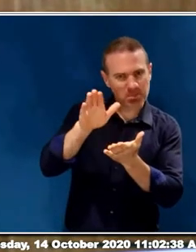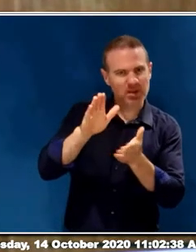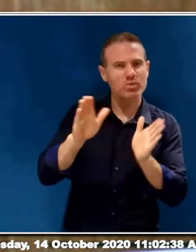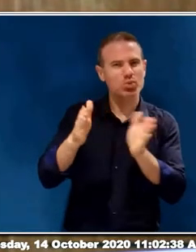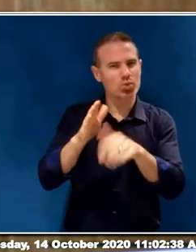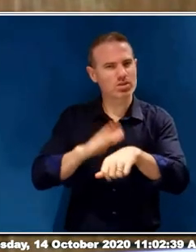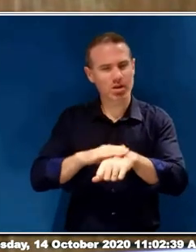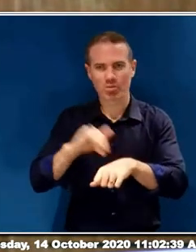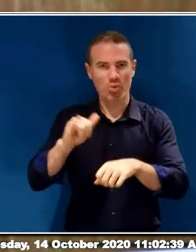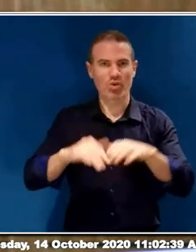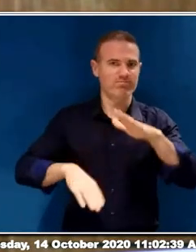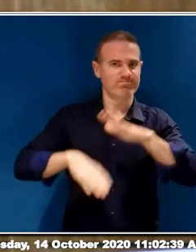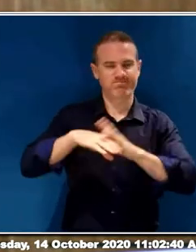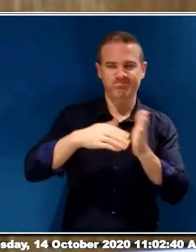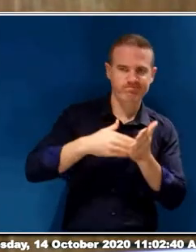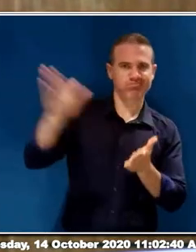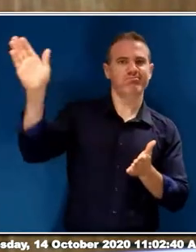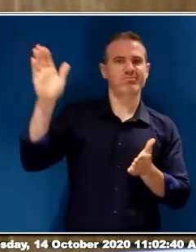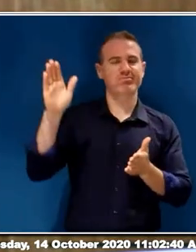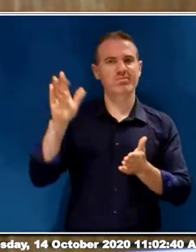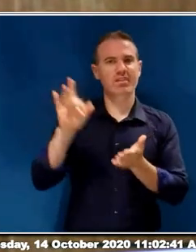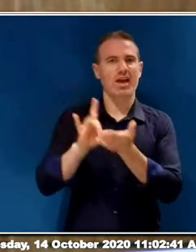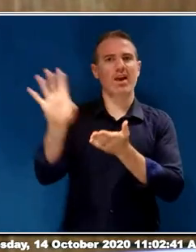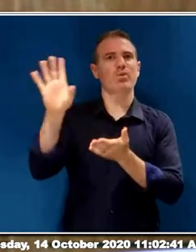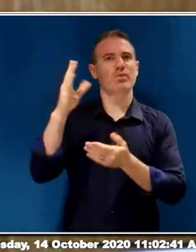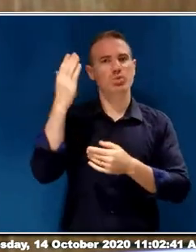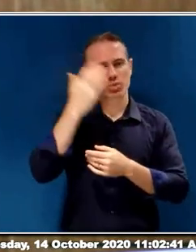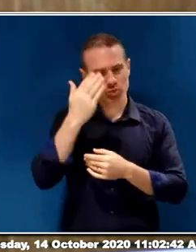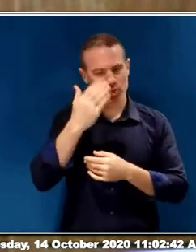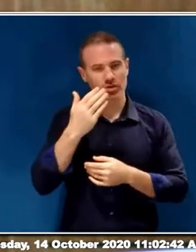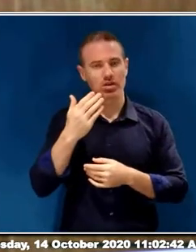that was using force against the other student? Yes.